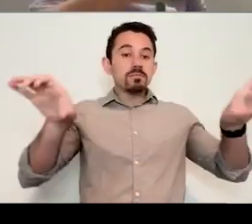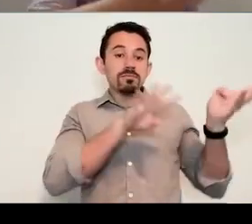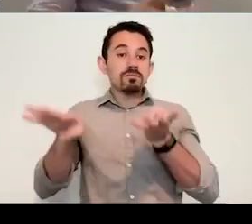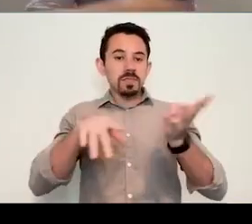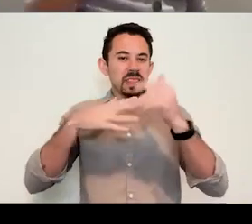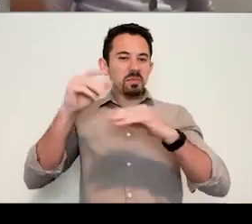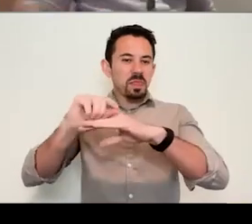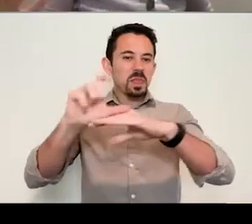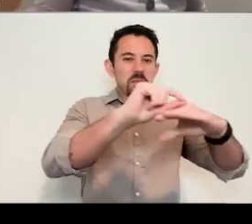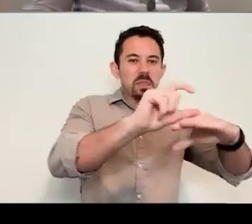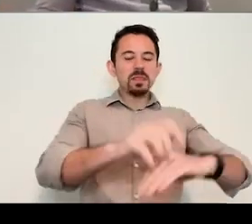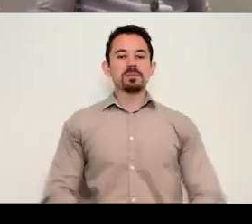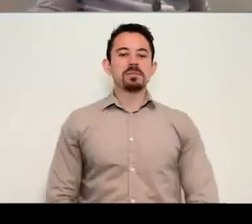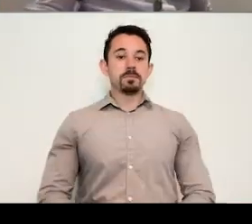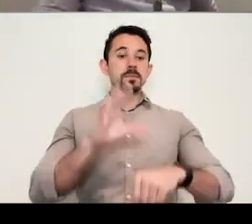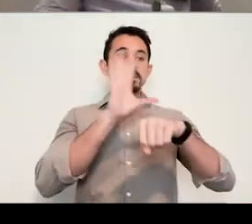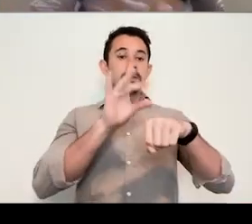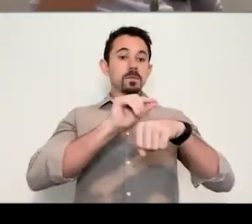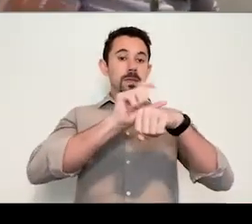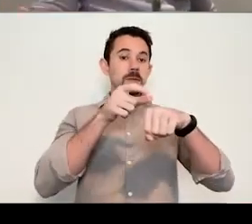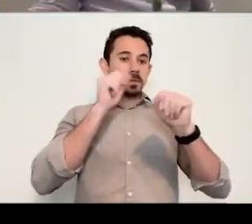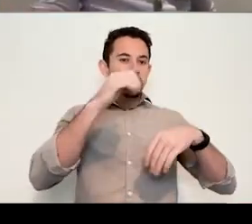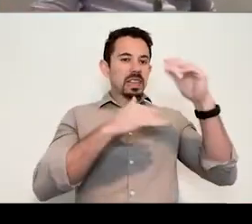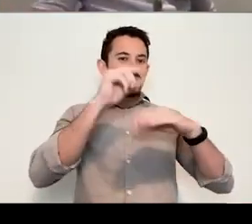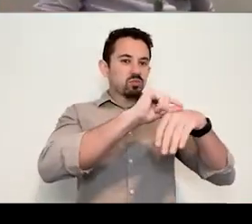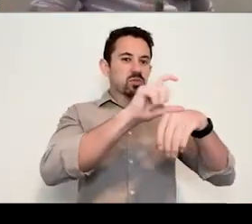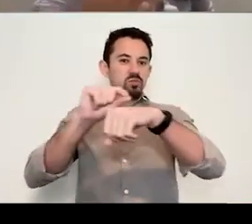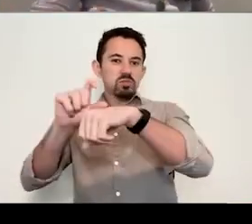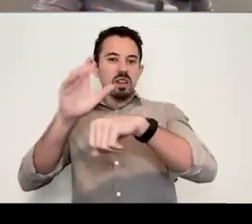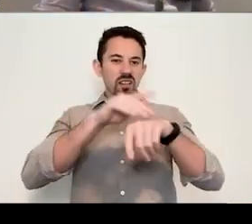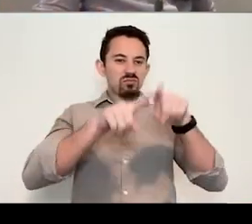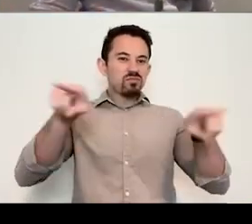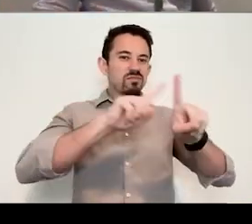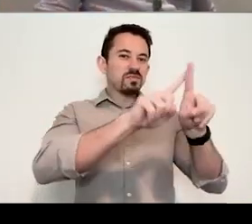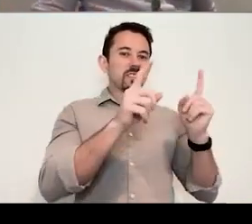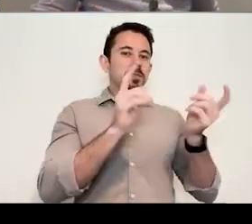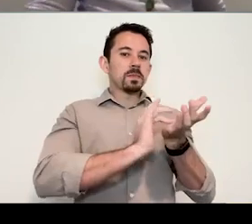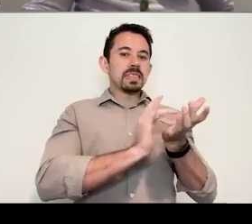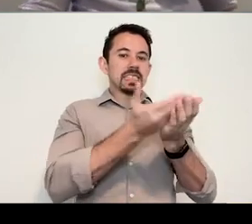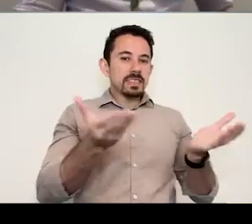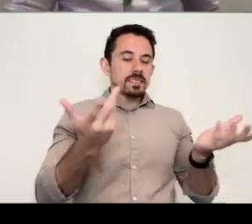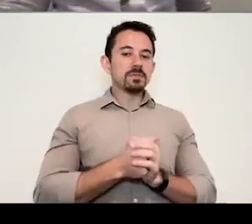biofilms are so widespread that they are responsible for up to 80% of human infections